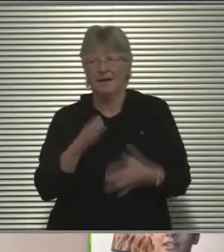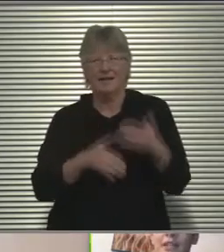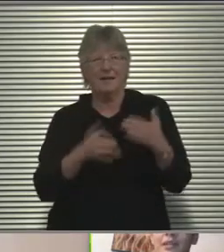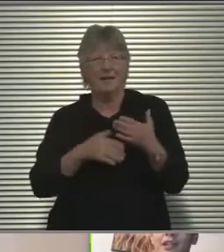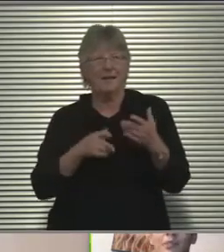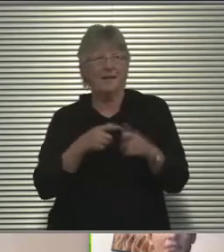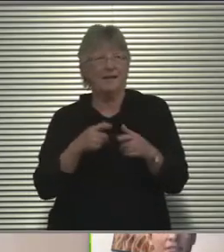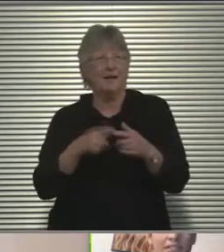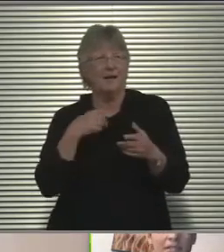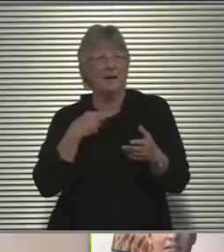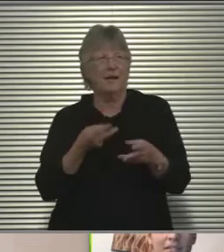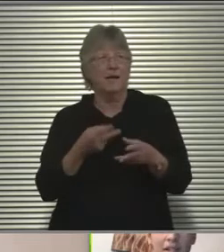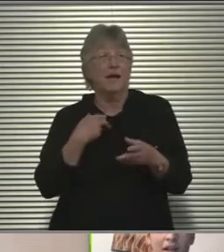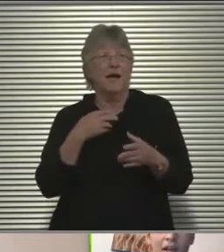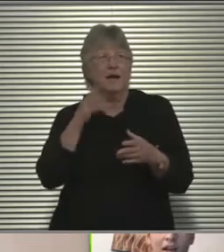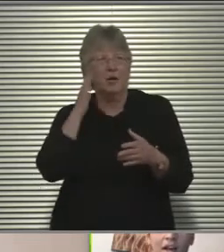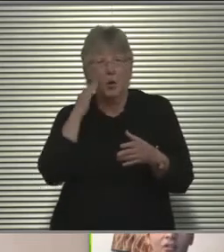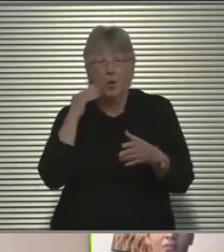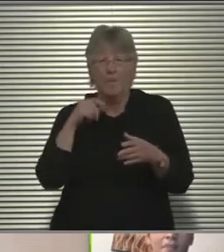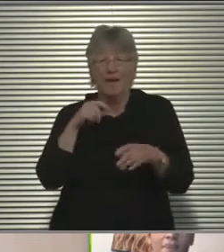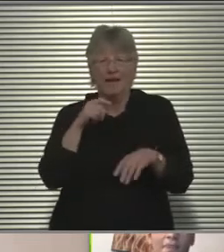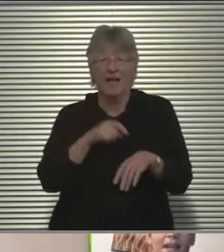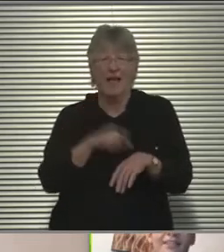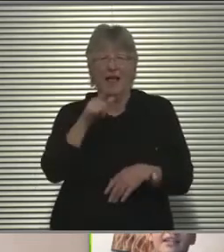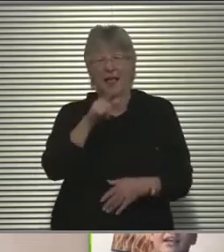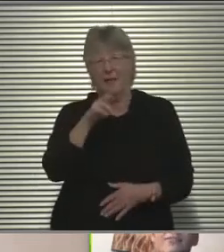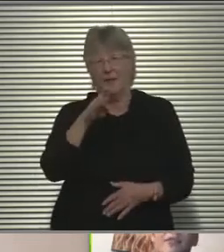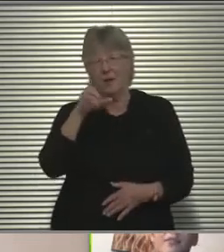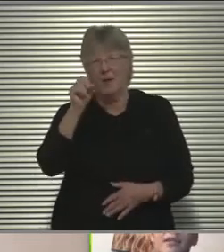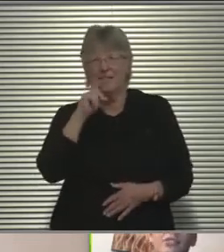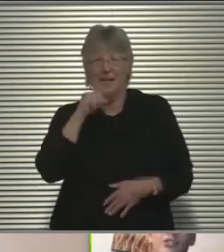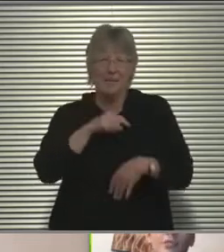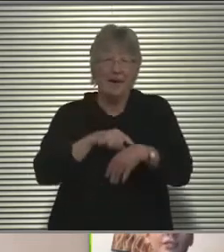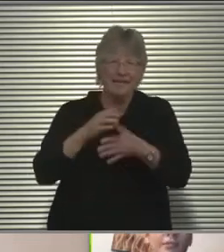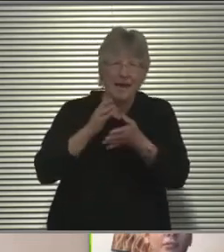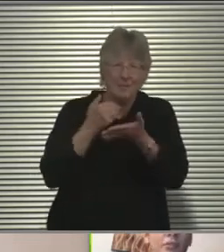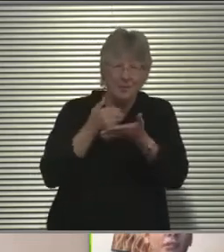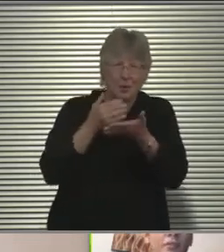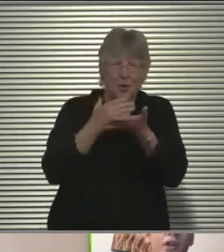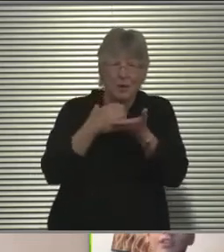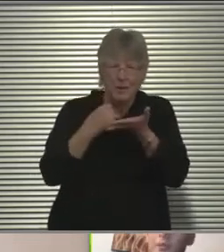a bit more on my time in LBUSD. I think I have been extremely grateful